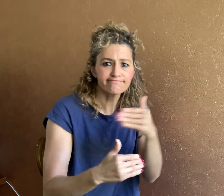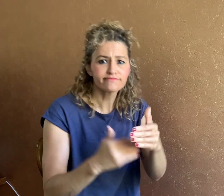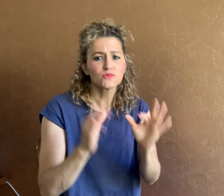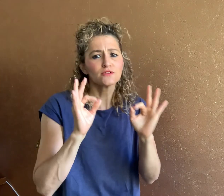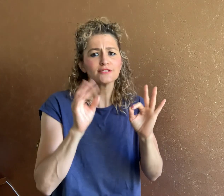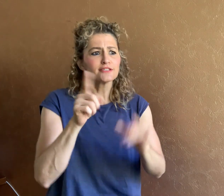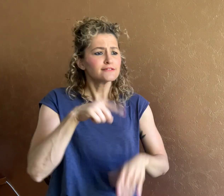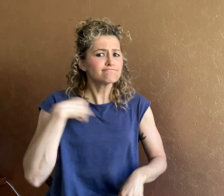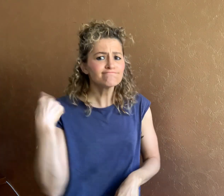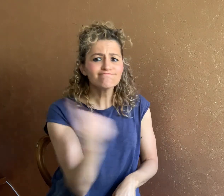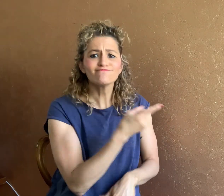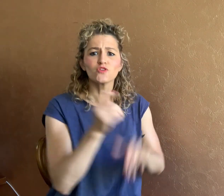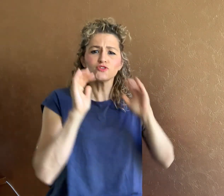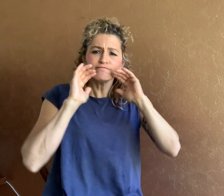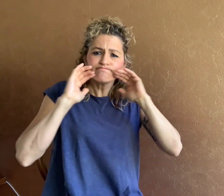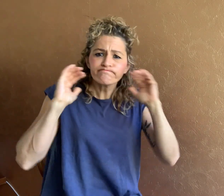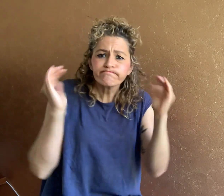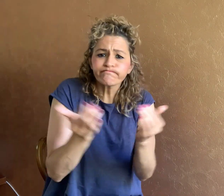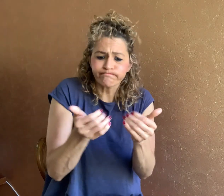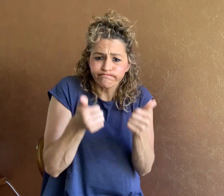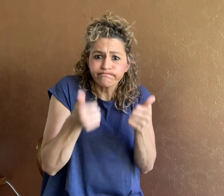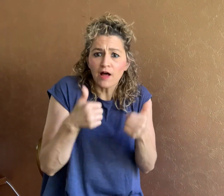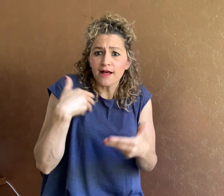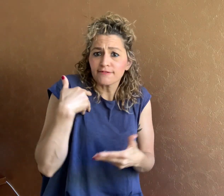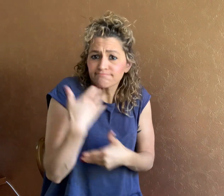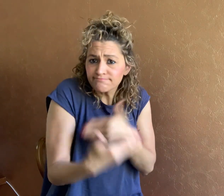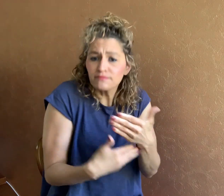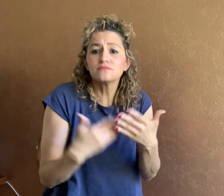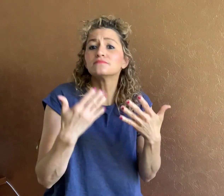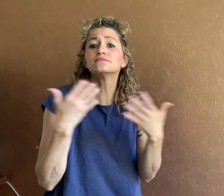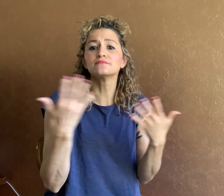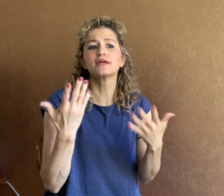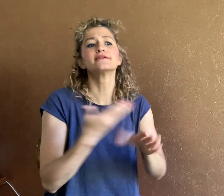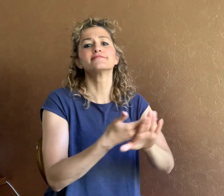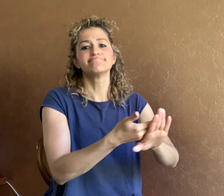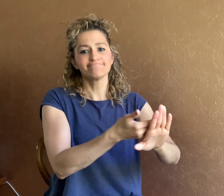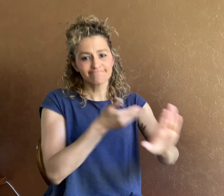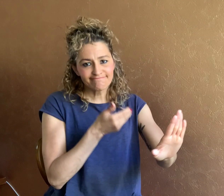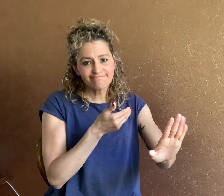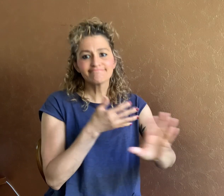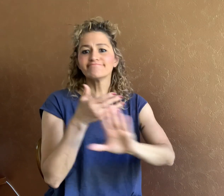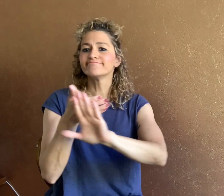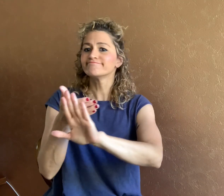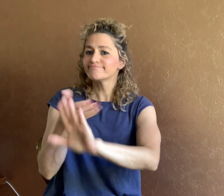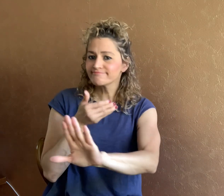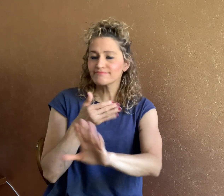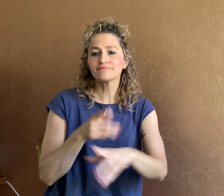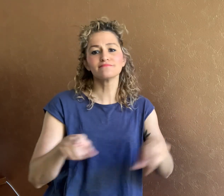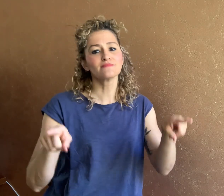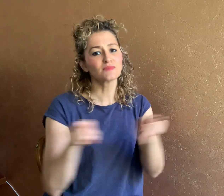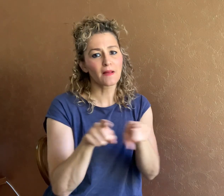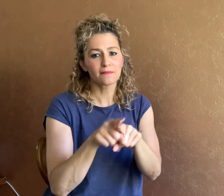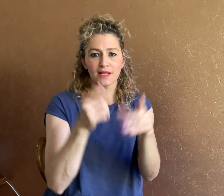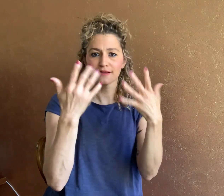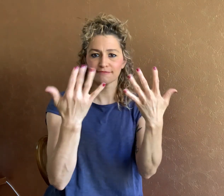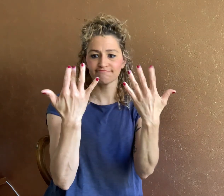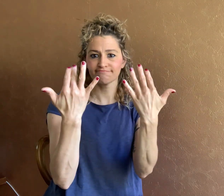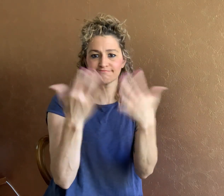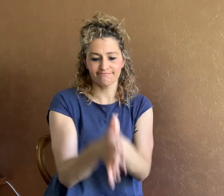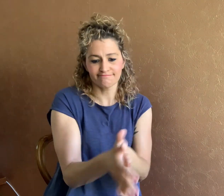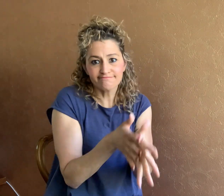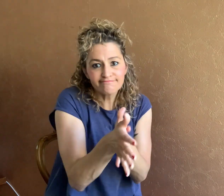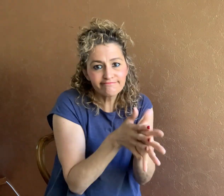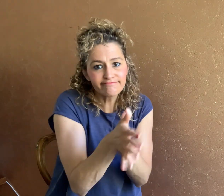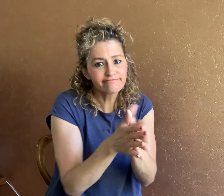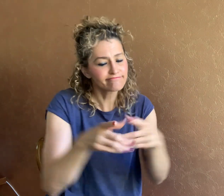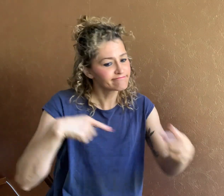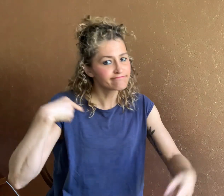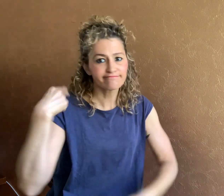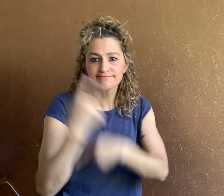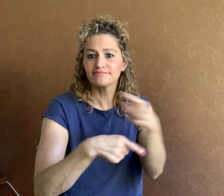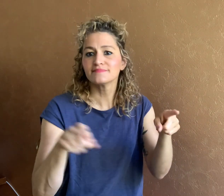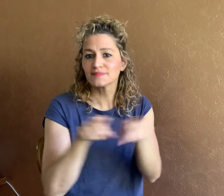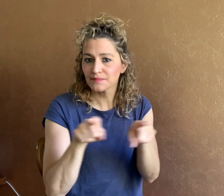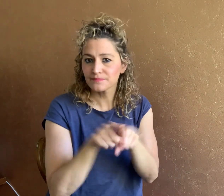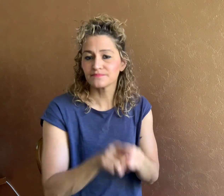practise social distancing and wash hands.